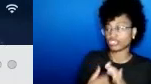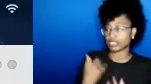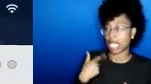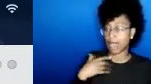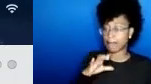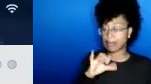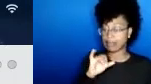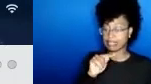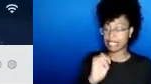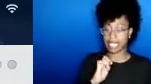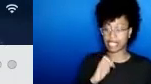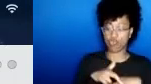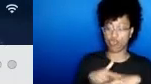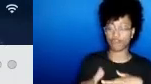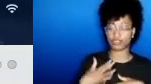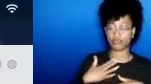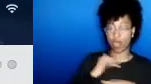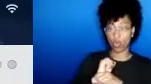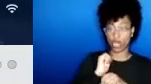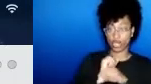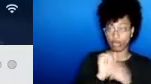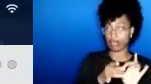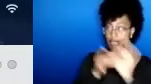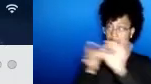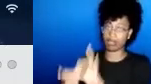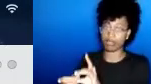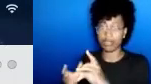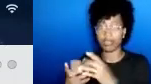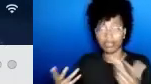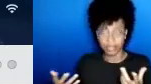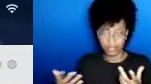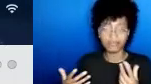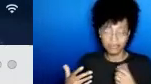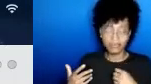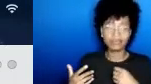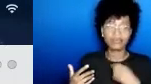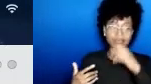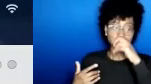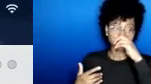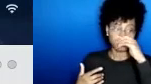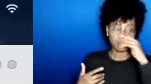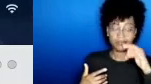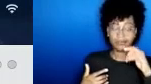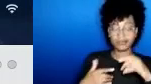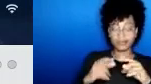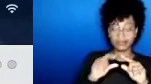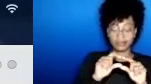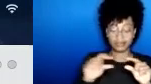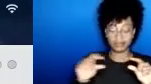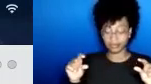to link my visitors to that, you mark either the text or the image that you want to use